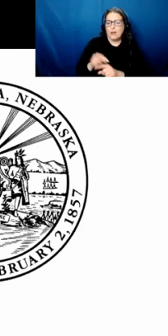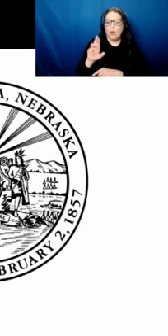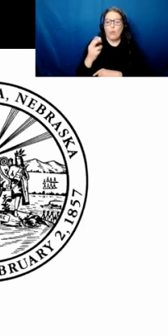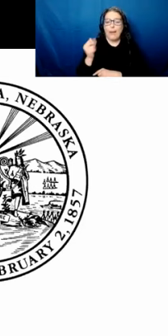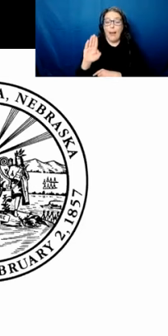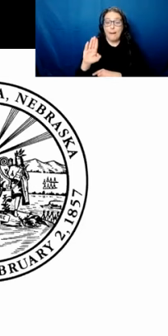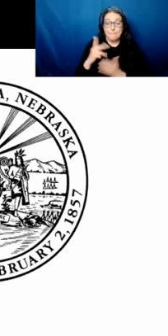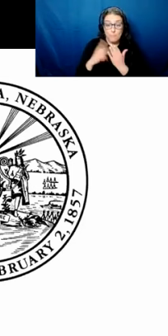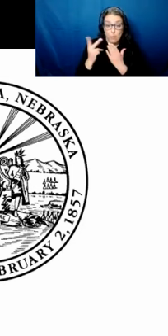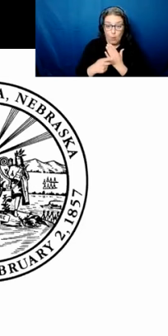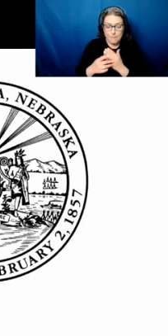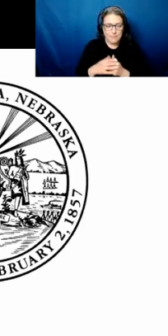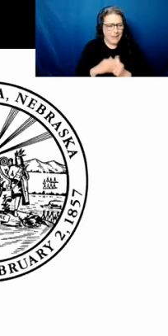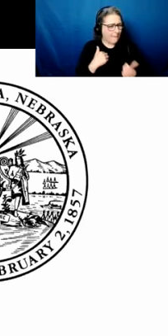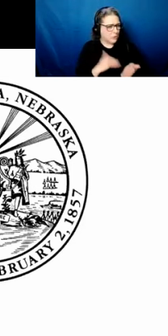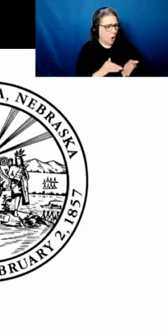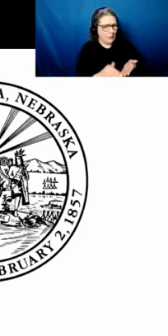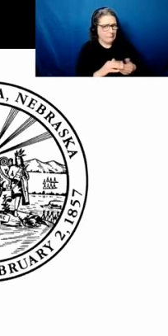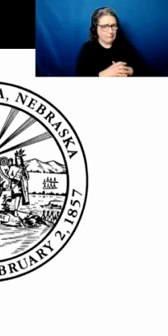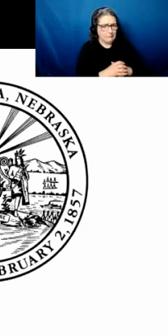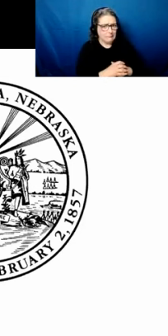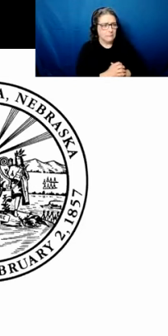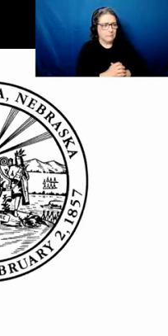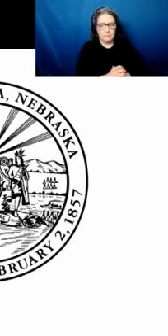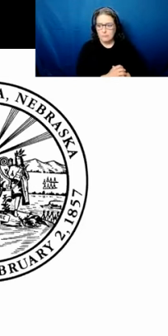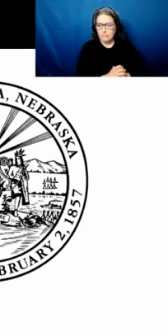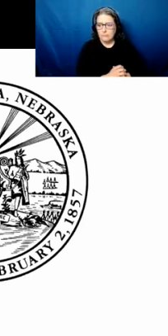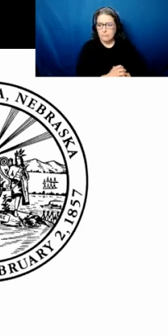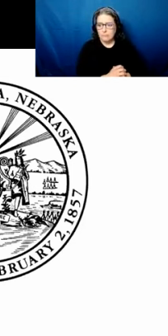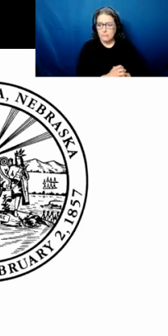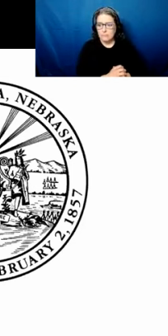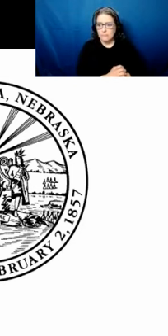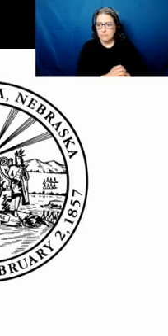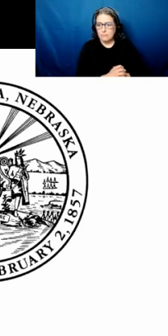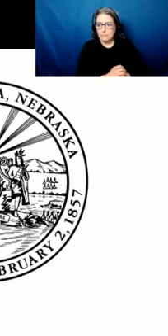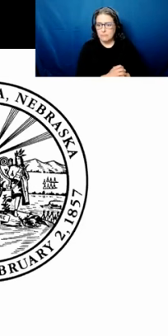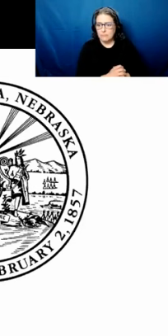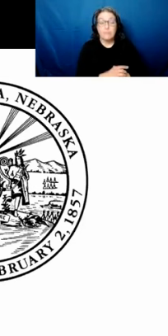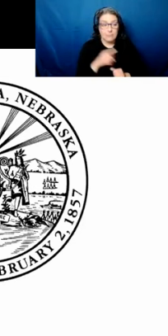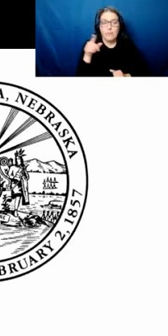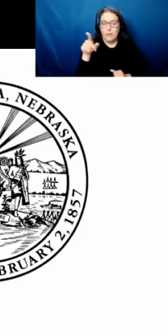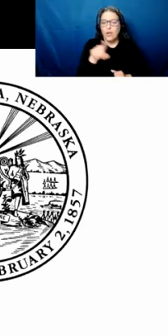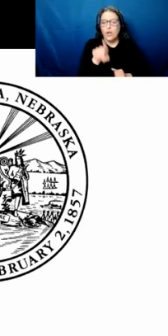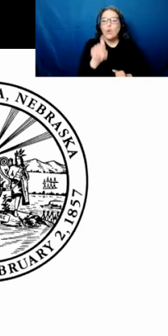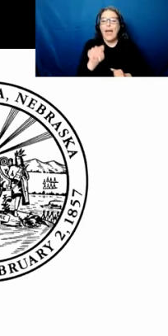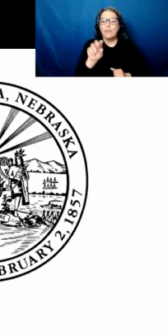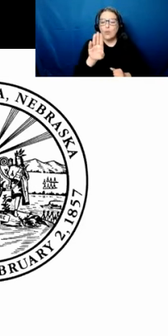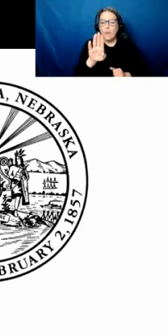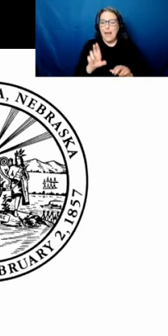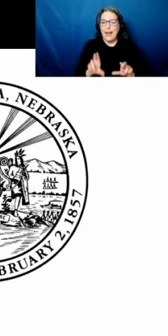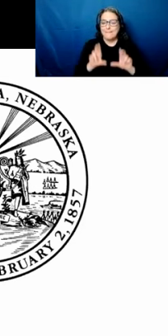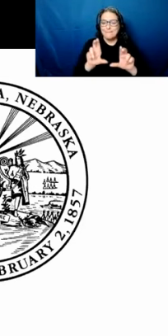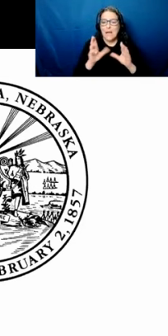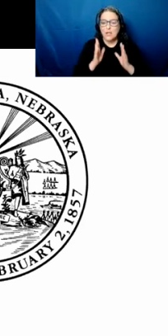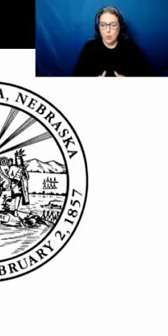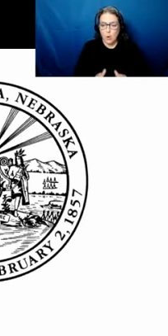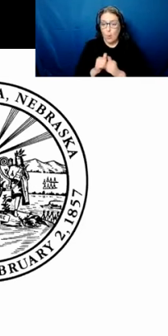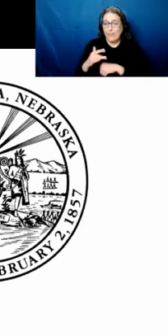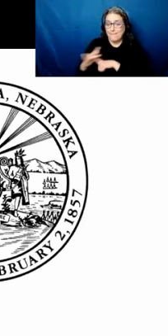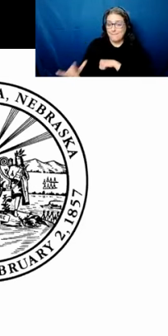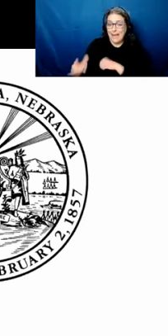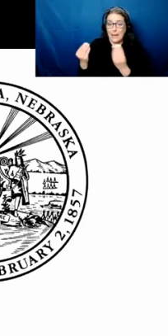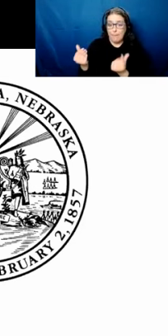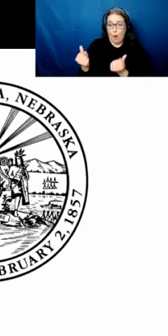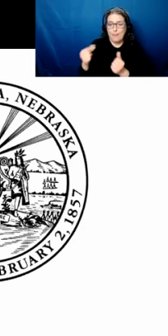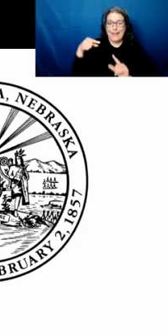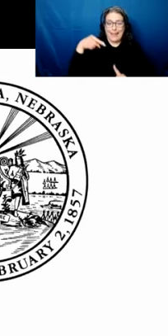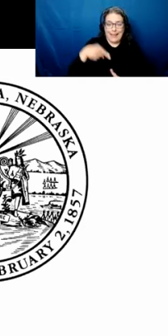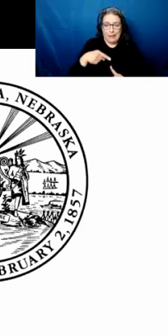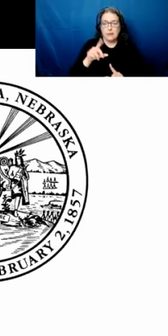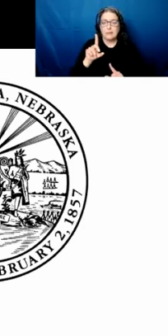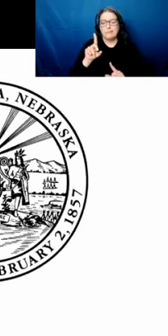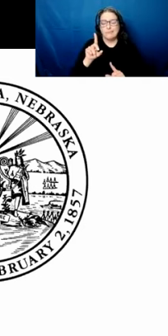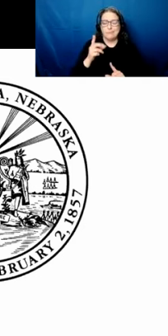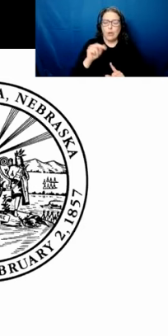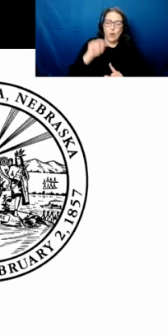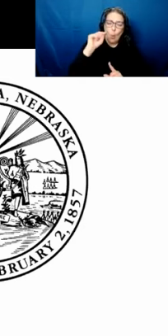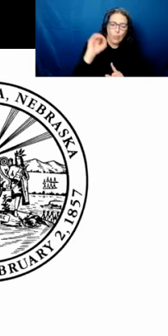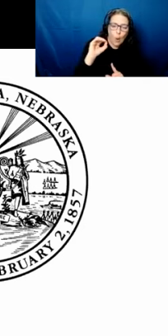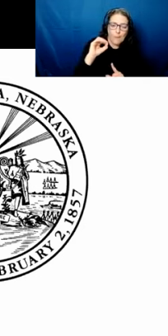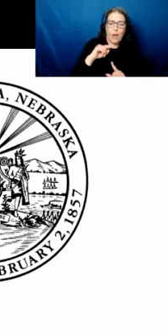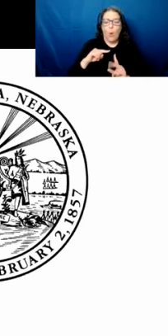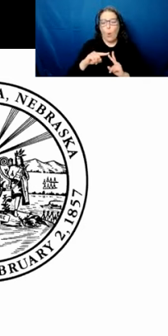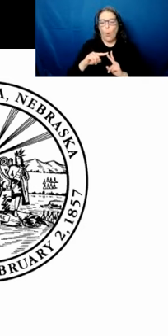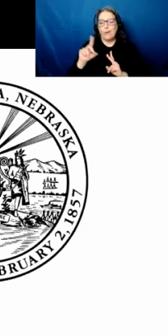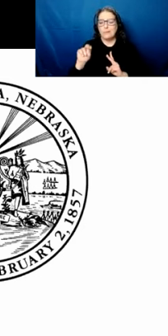Thank you so much, Katrina. We don't have a question slide here but as we transition into the city operated programs I think that now is a good time for us to do that. I see that Marianna and Matthew are both answering the question about how many homes in these neighborhoods are going to be ADA accessible. I don't have that answer at my finger tips and I believe the idea is that the Larimore building will remain on the historic register post renovation.